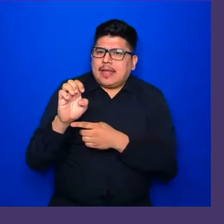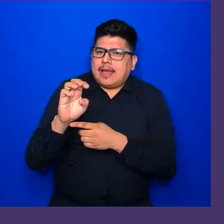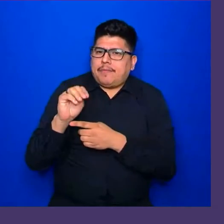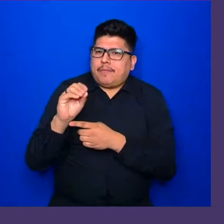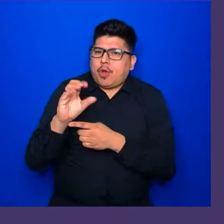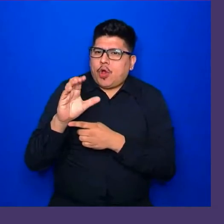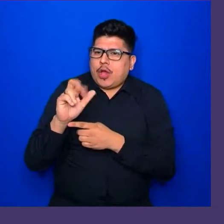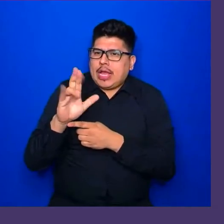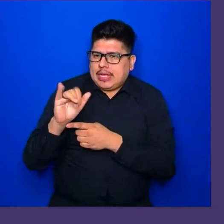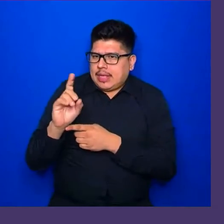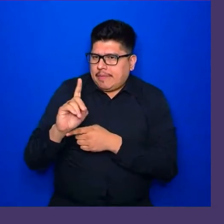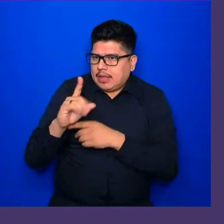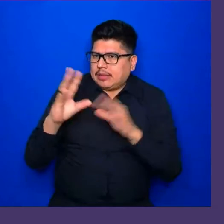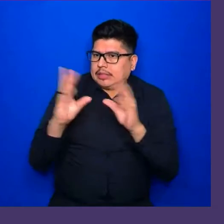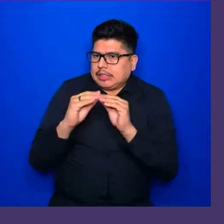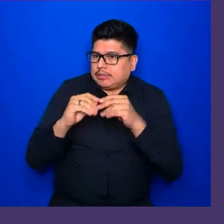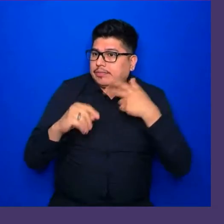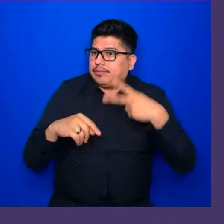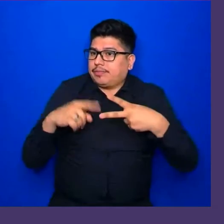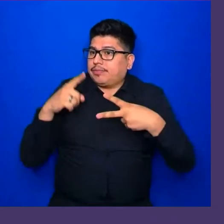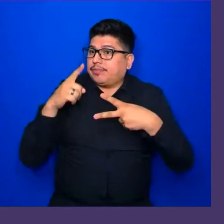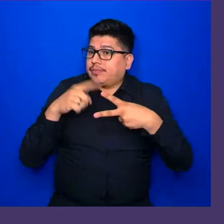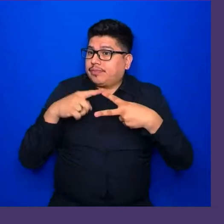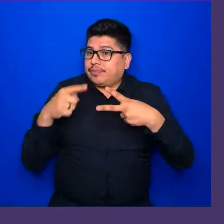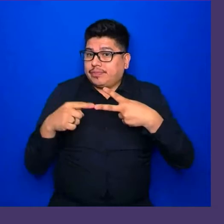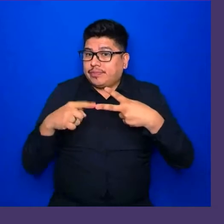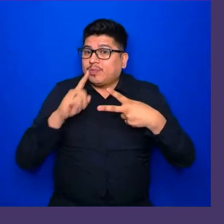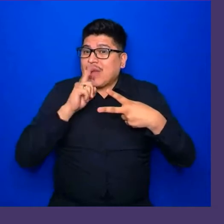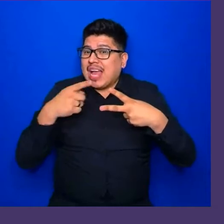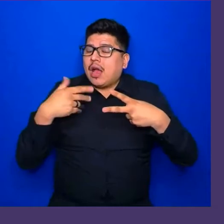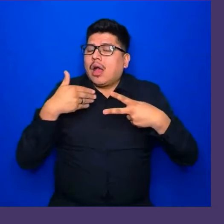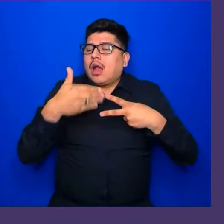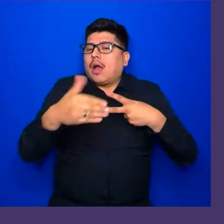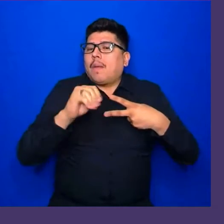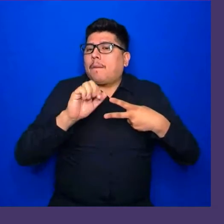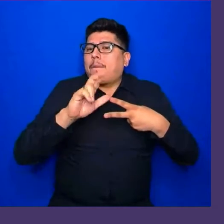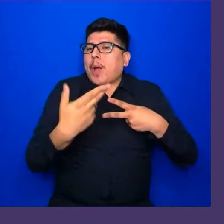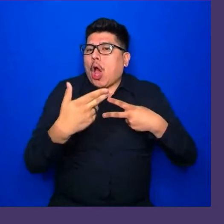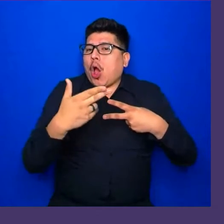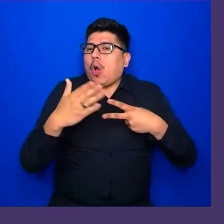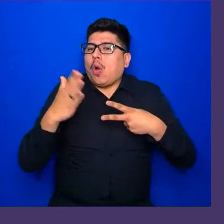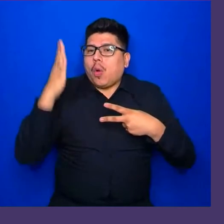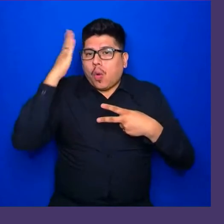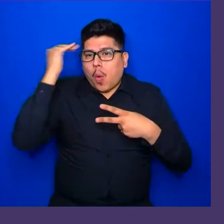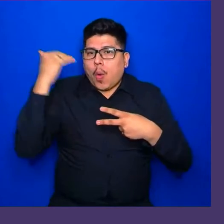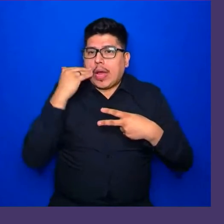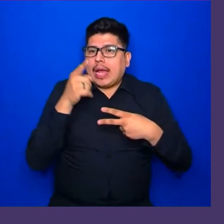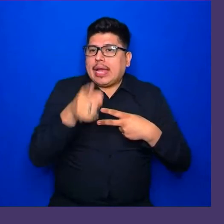Korea will be hosting The Summit for Democracy 3. Through this work, we've worked with